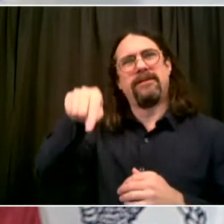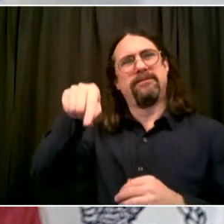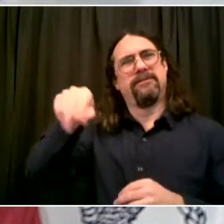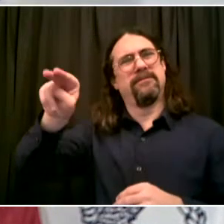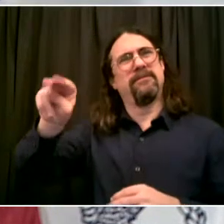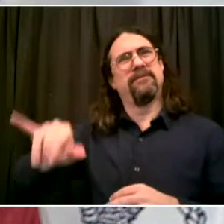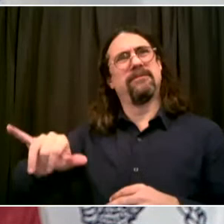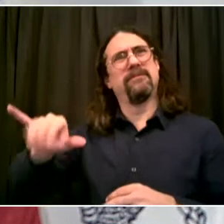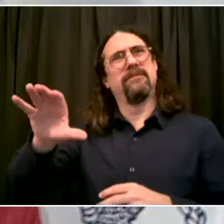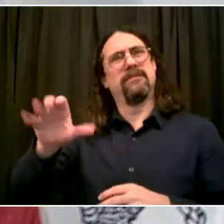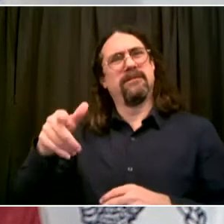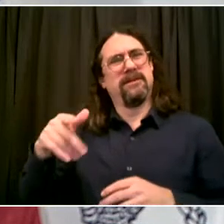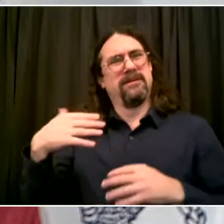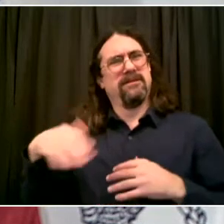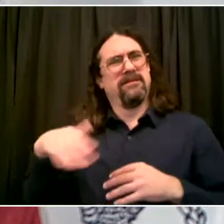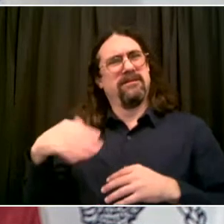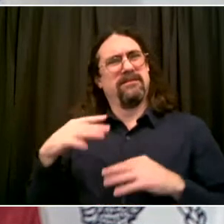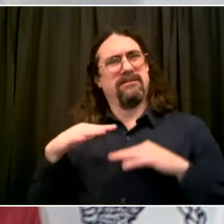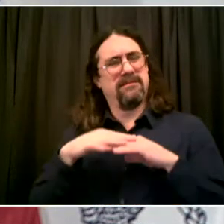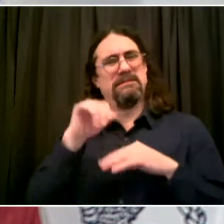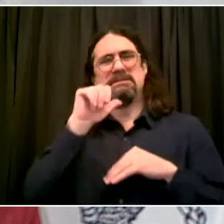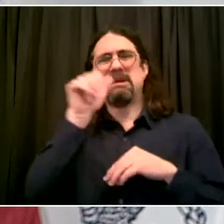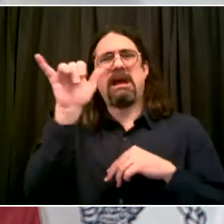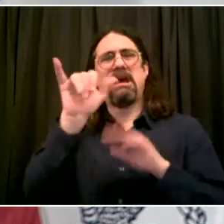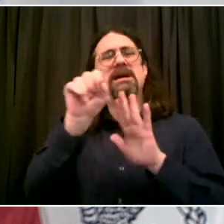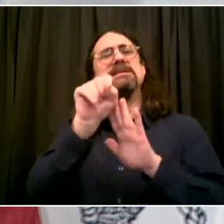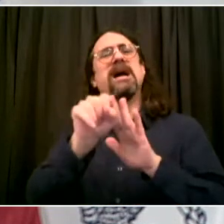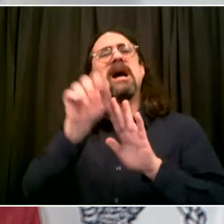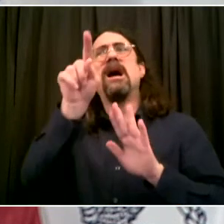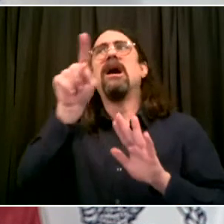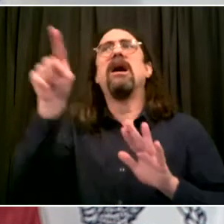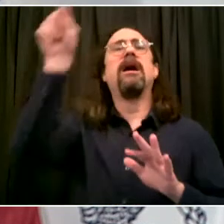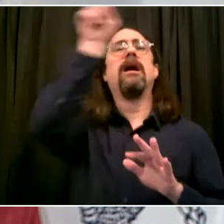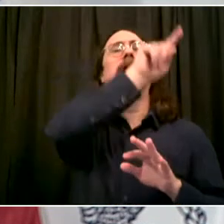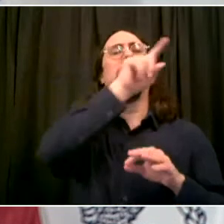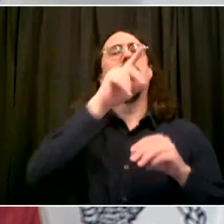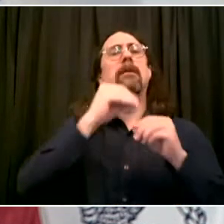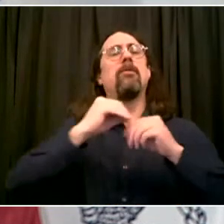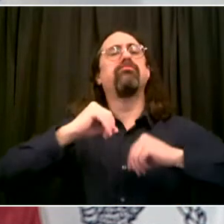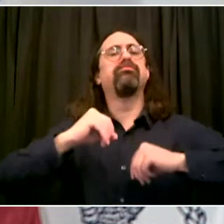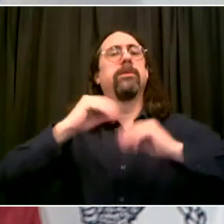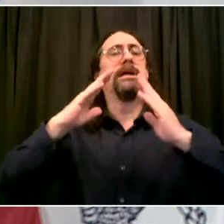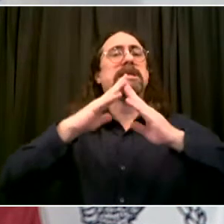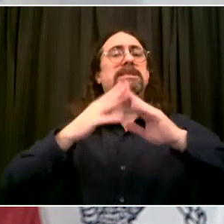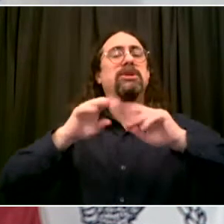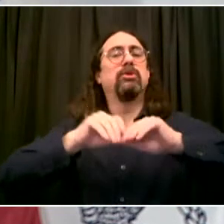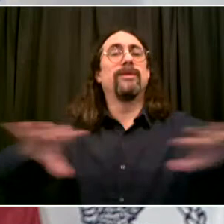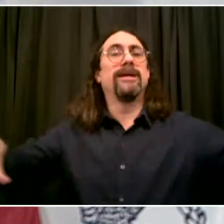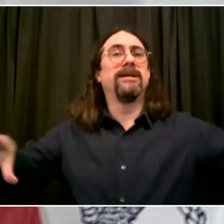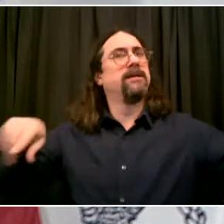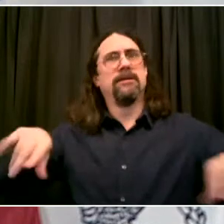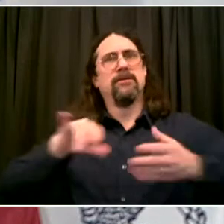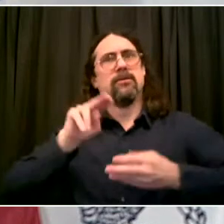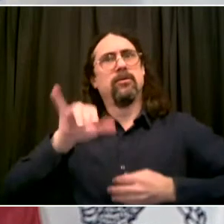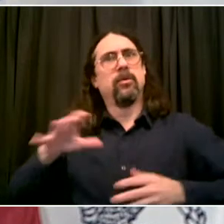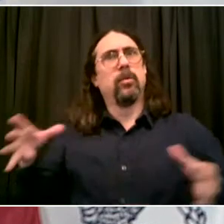VAVACCININE THAT